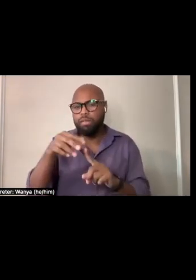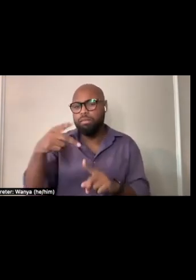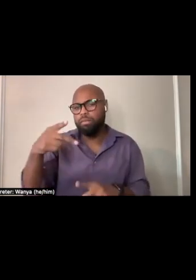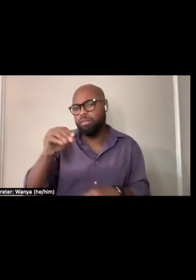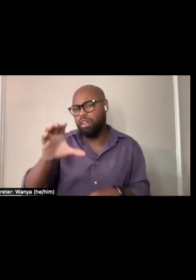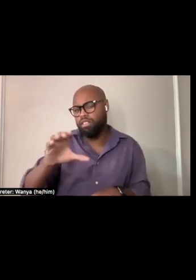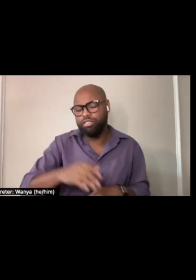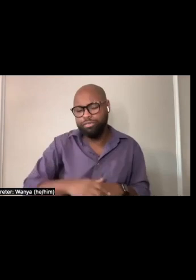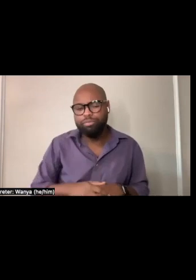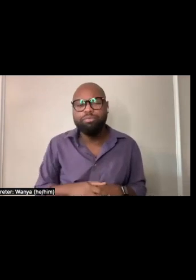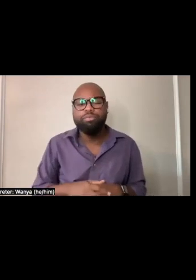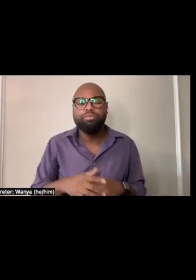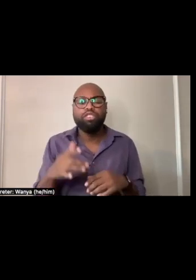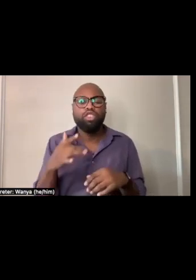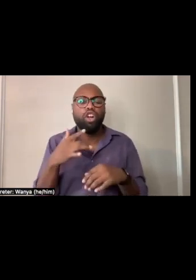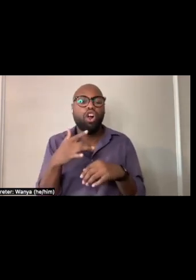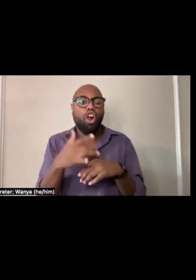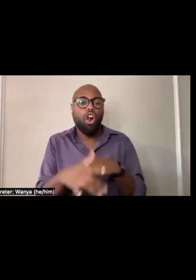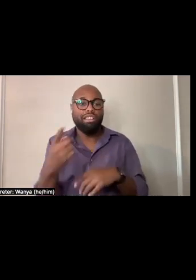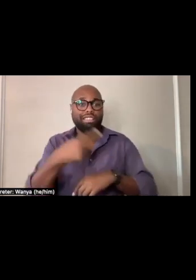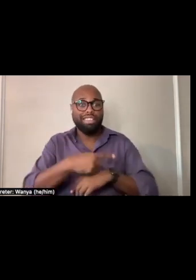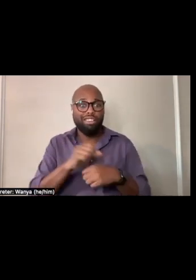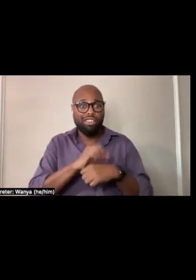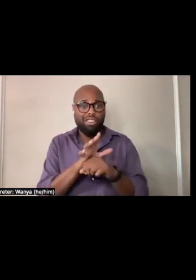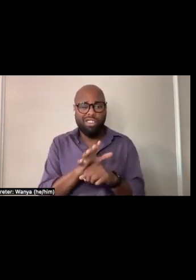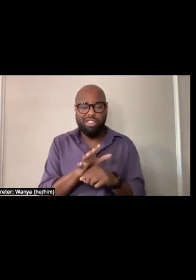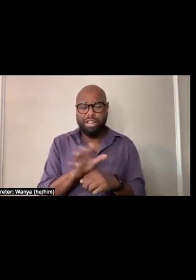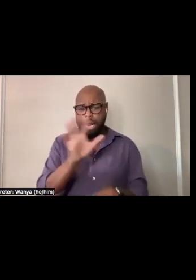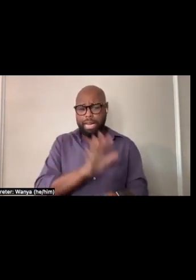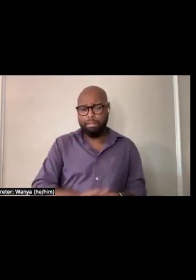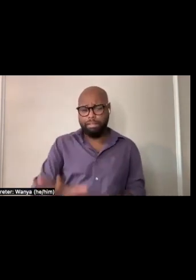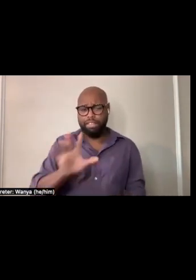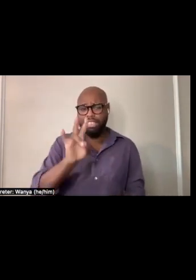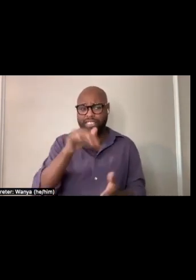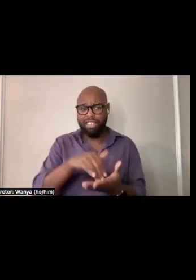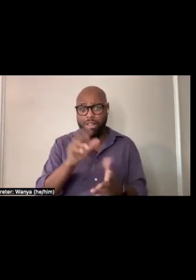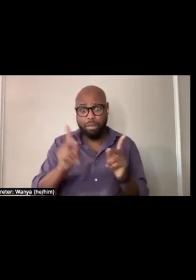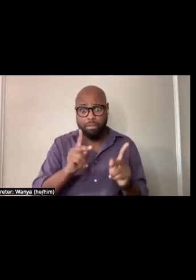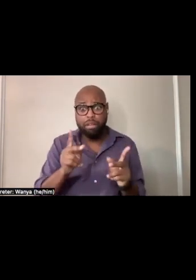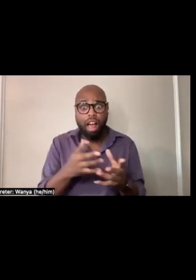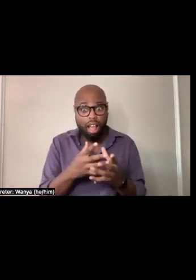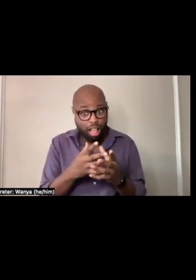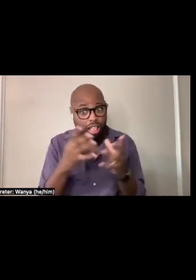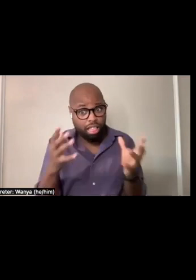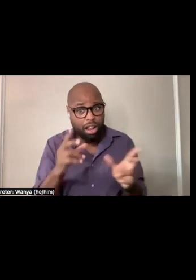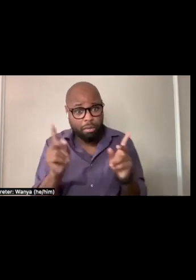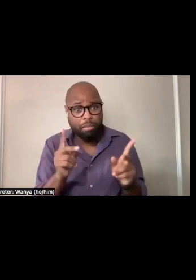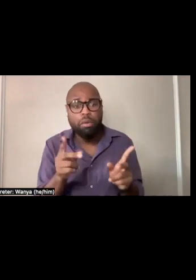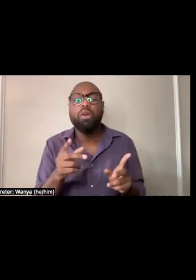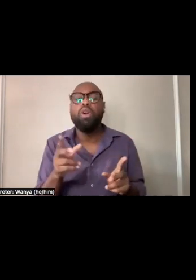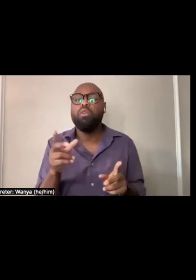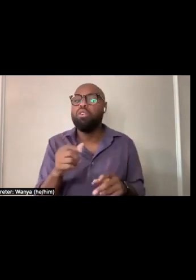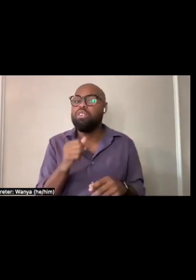the estimates are that about 7,000 people. It's a lot of people -were unhoused and living in encampments.